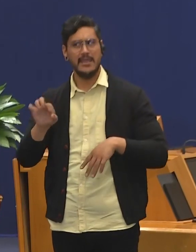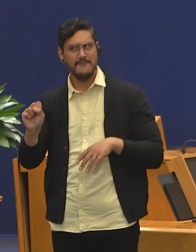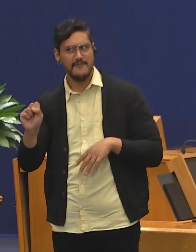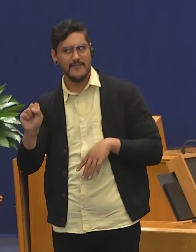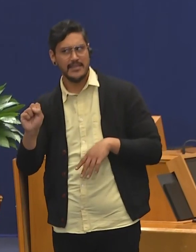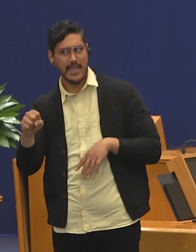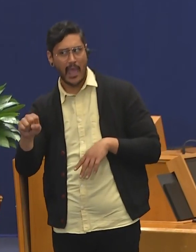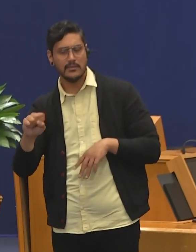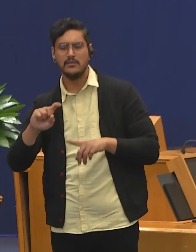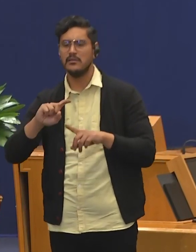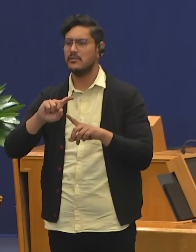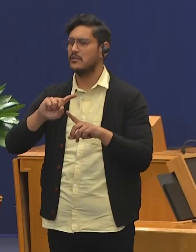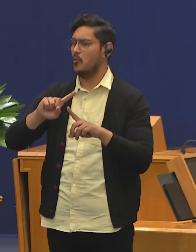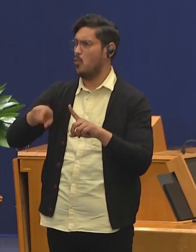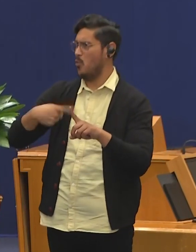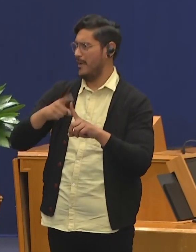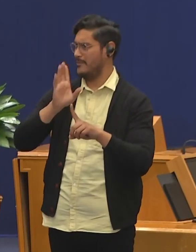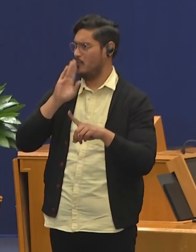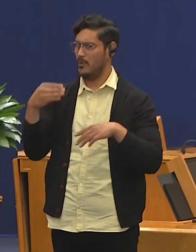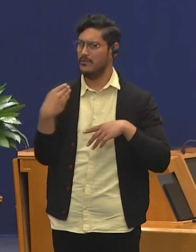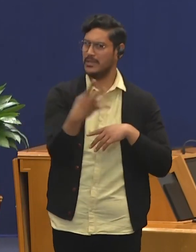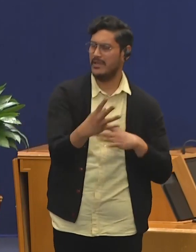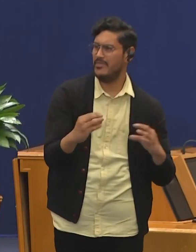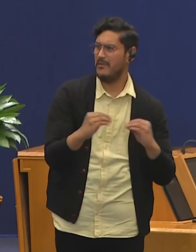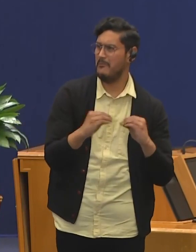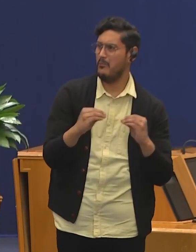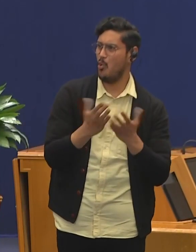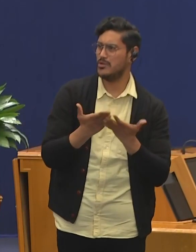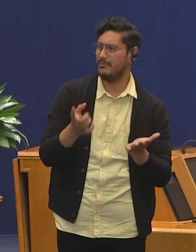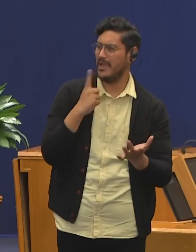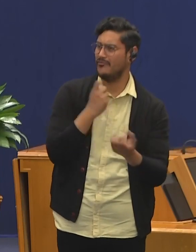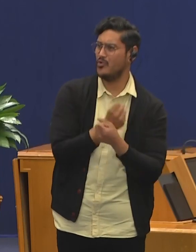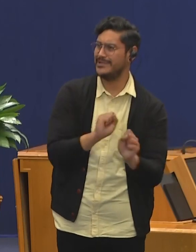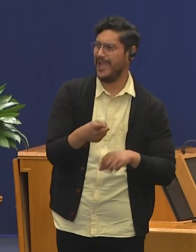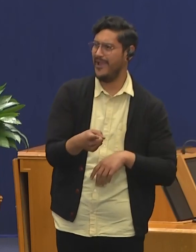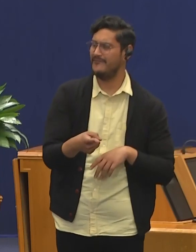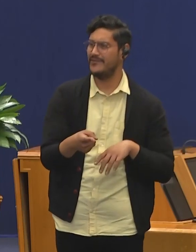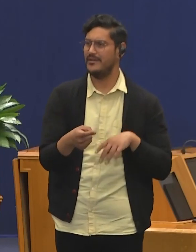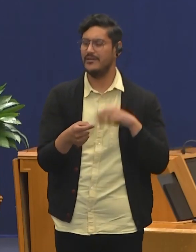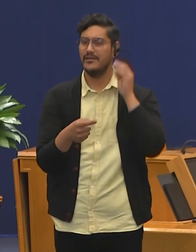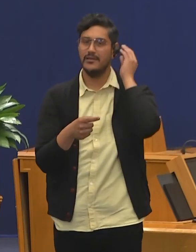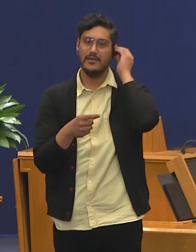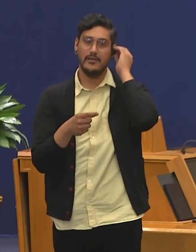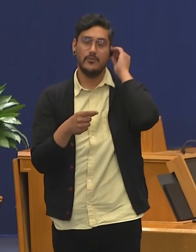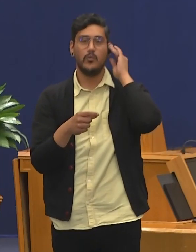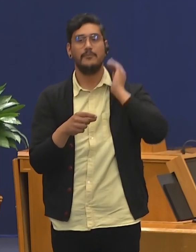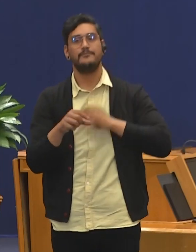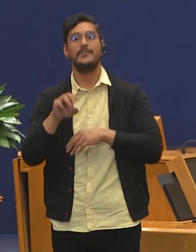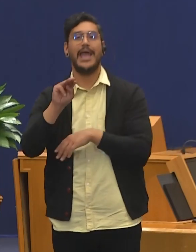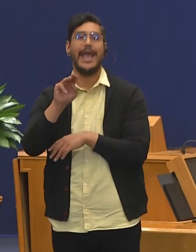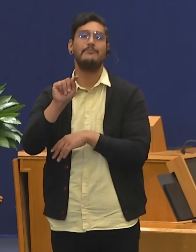AND ALSO WHEN WILL THEY GET MORE SUPPLIES TO KEEP THEM SAFE?